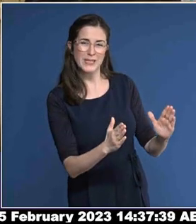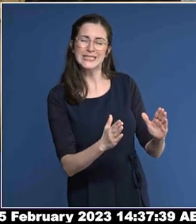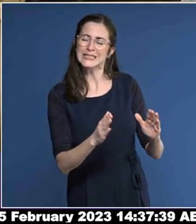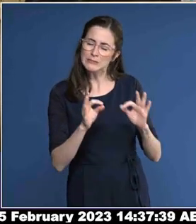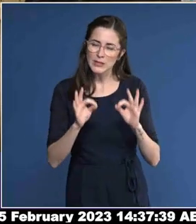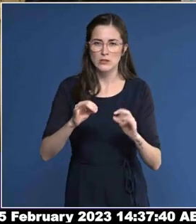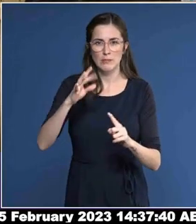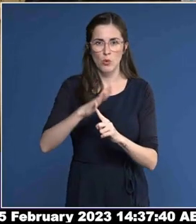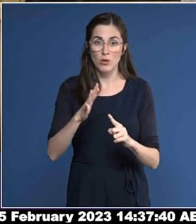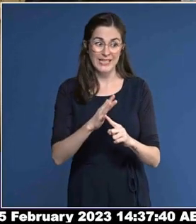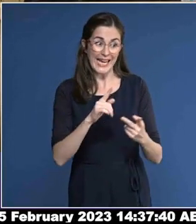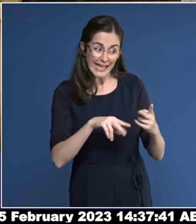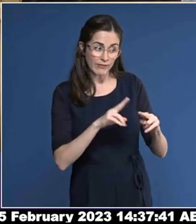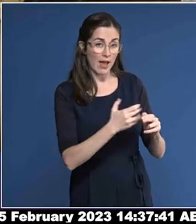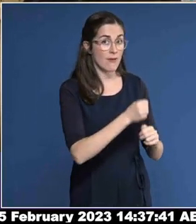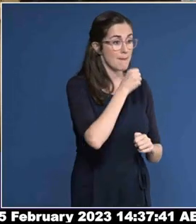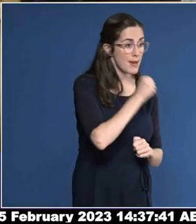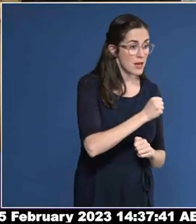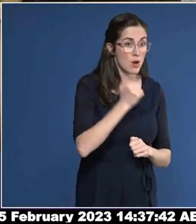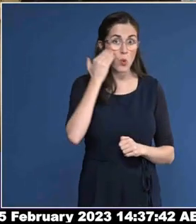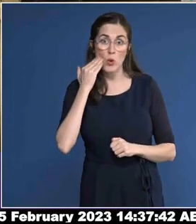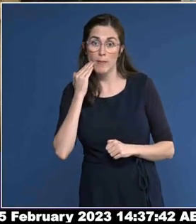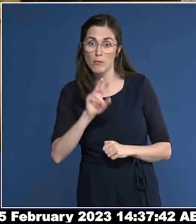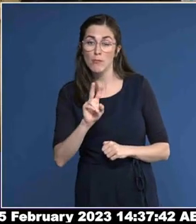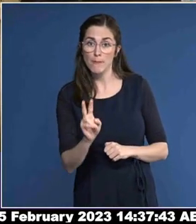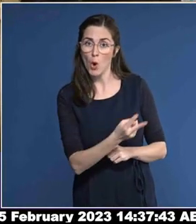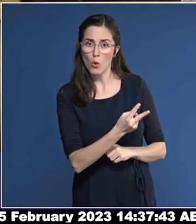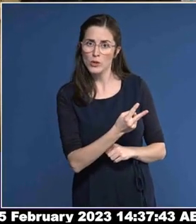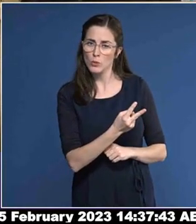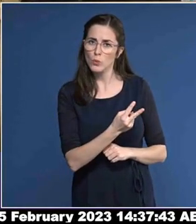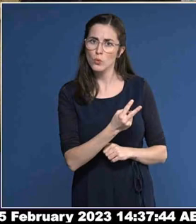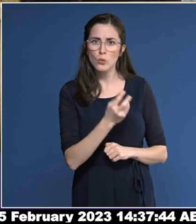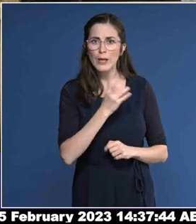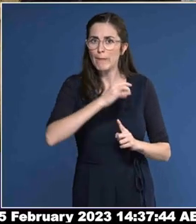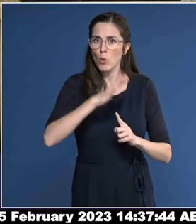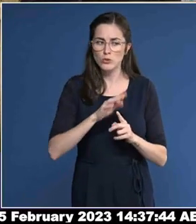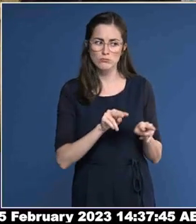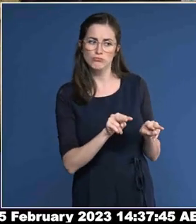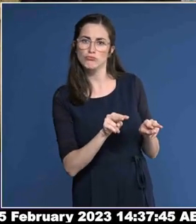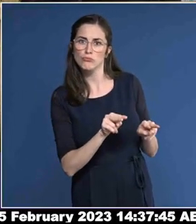It is intolerable for any of us to live in circumstances whereby we are subject to